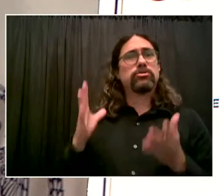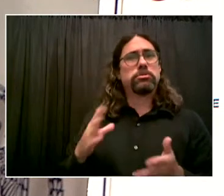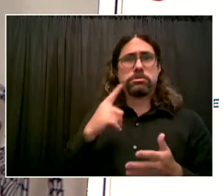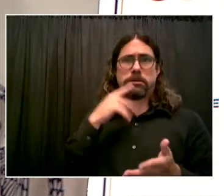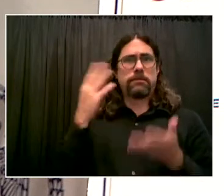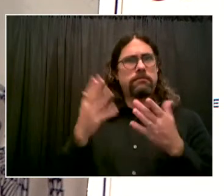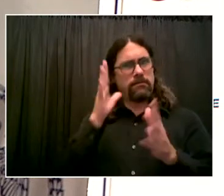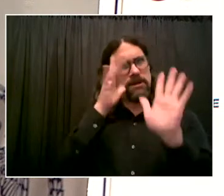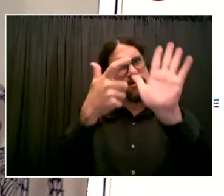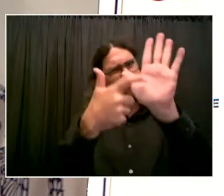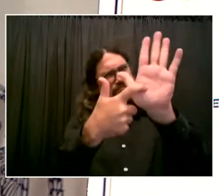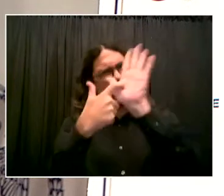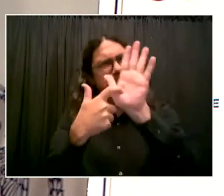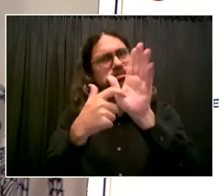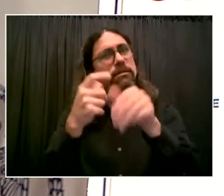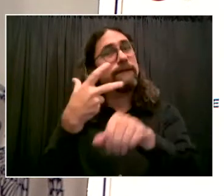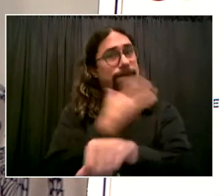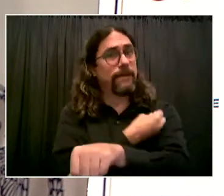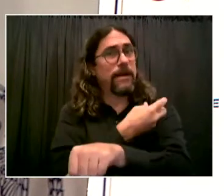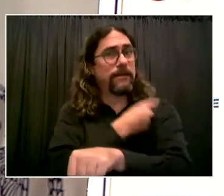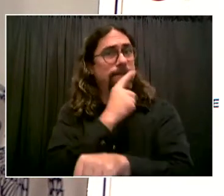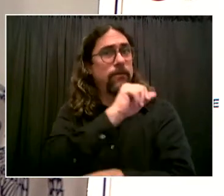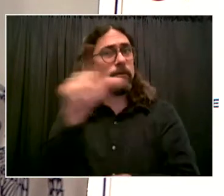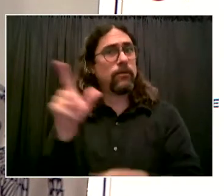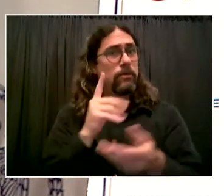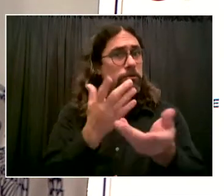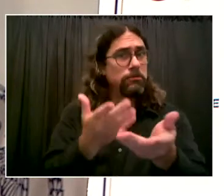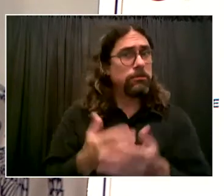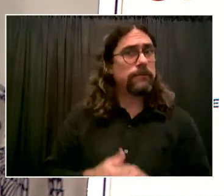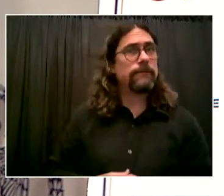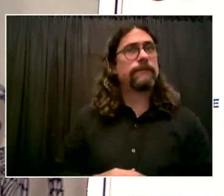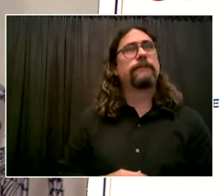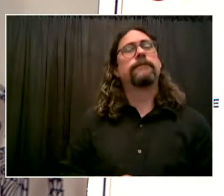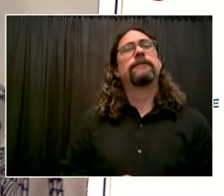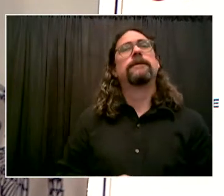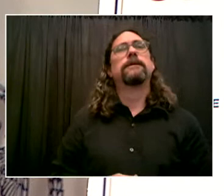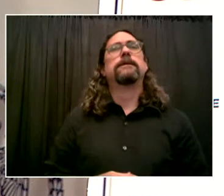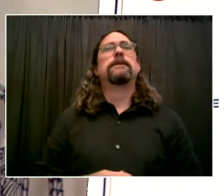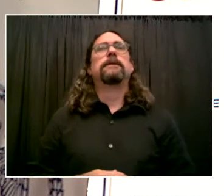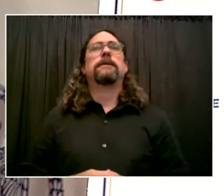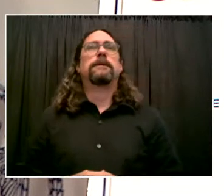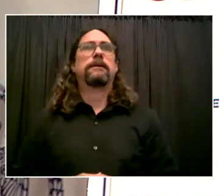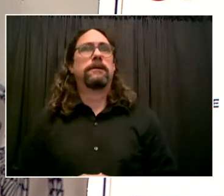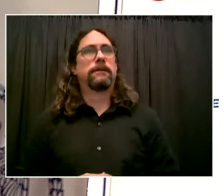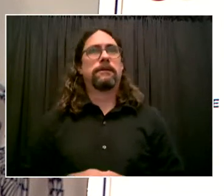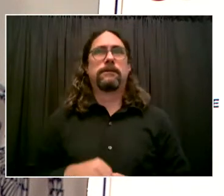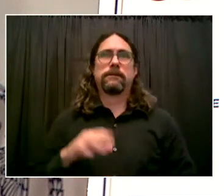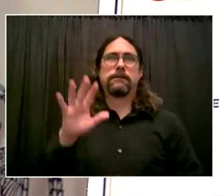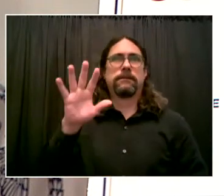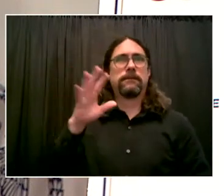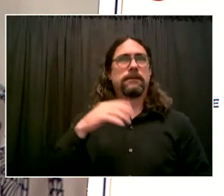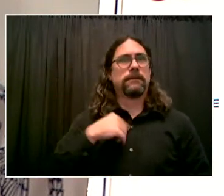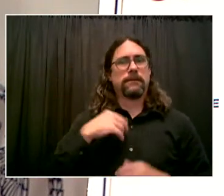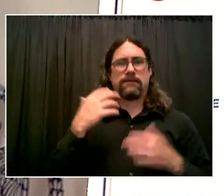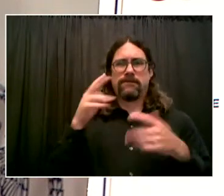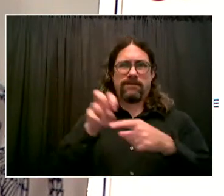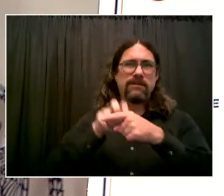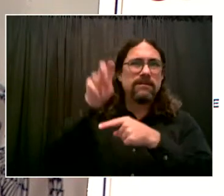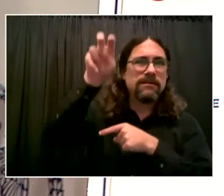RISK SETTINGS? WLOUD ATHT BE ON THE TABLE FOR YOU? I DON'T WANT TO PREEMPT AN ANNNOUCEMENT OF